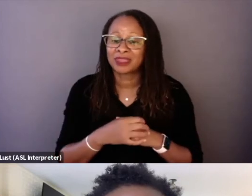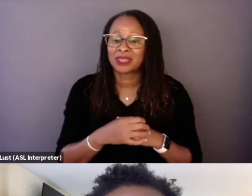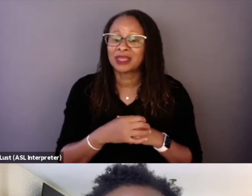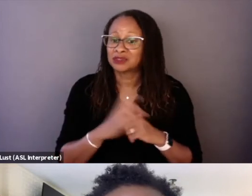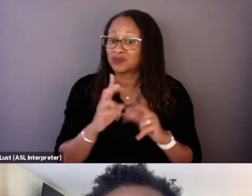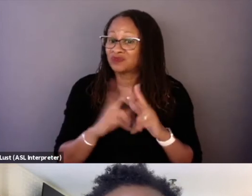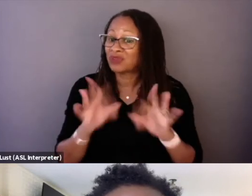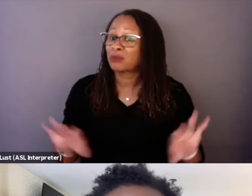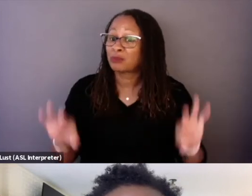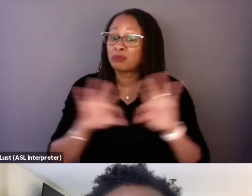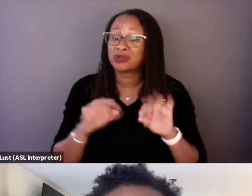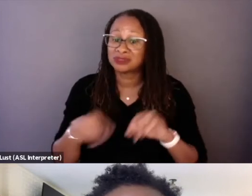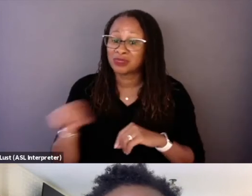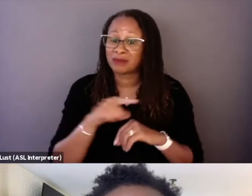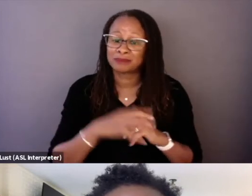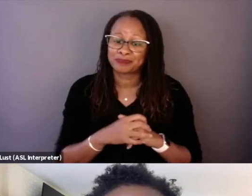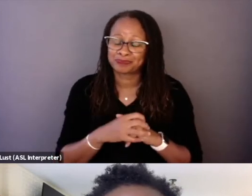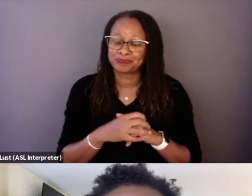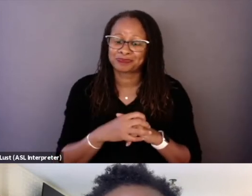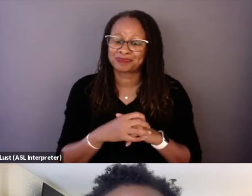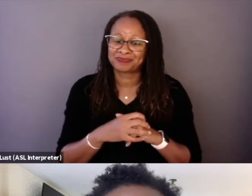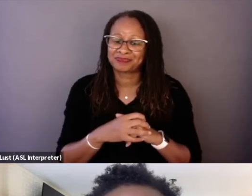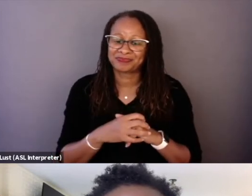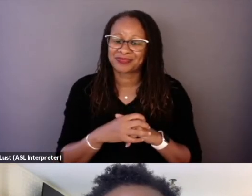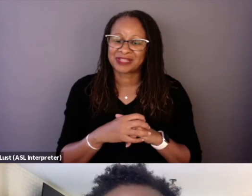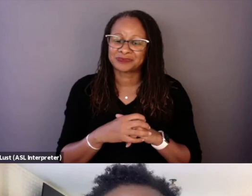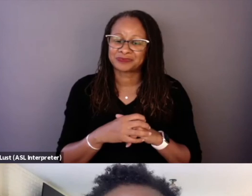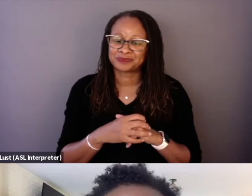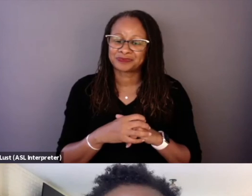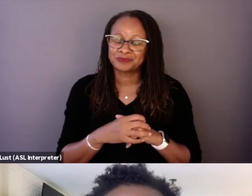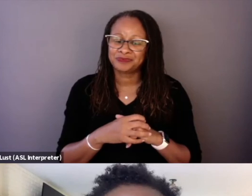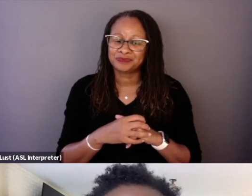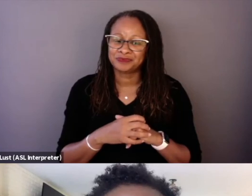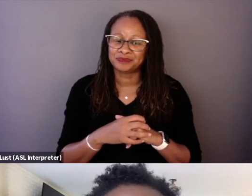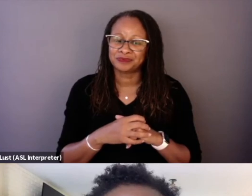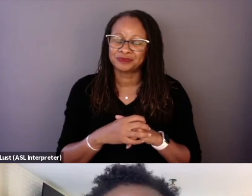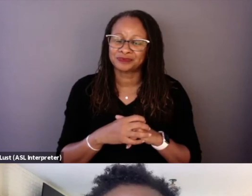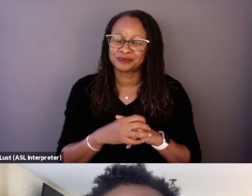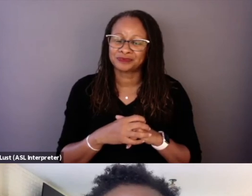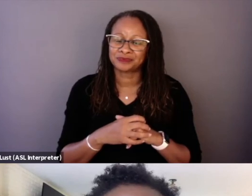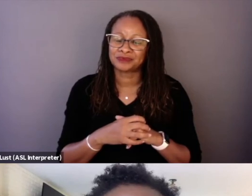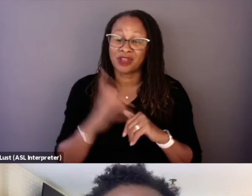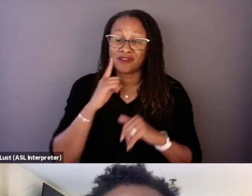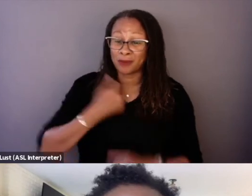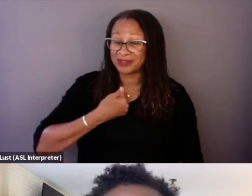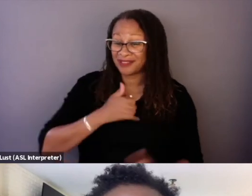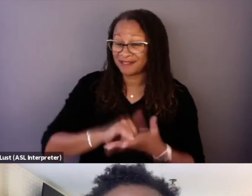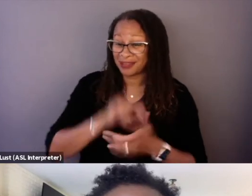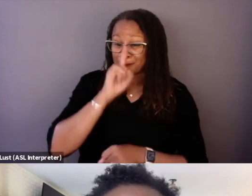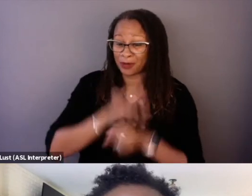And so it was, you know, that to me, that promise and that support,